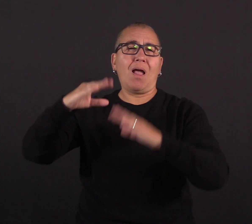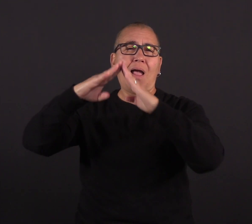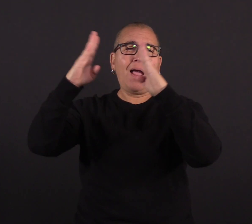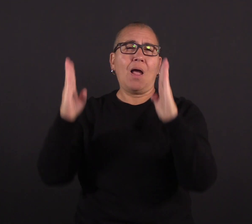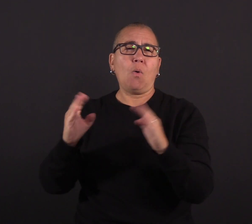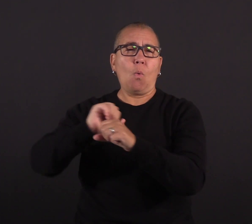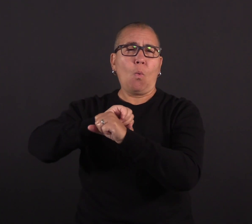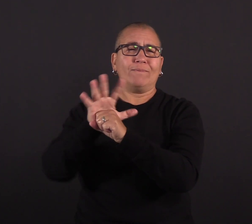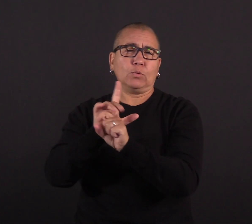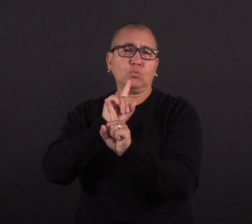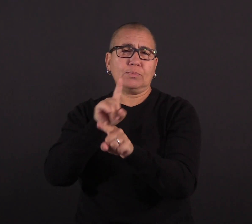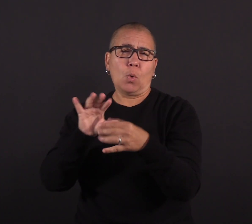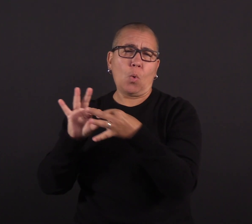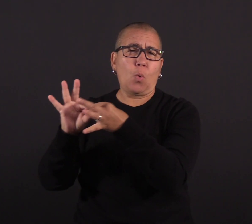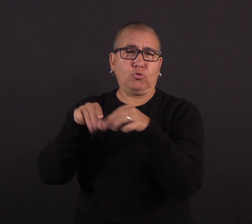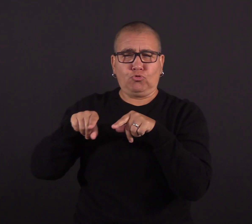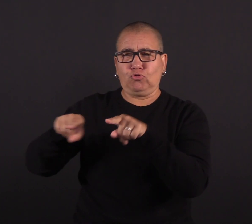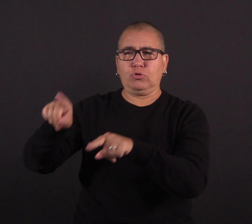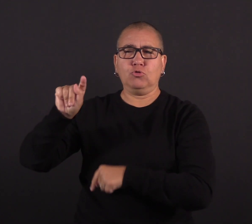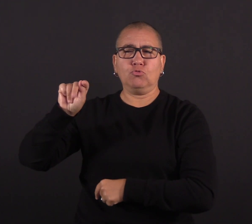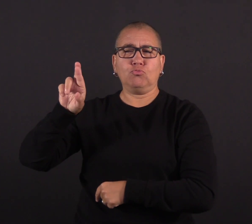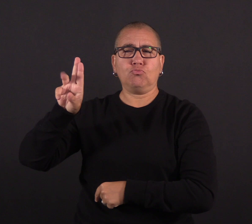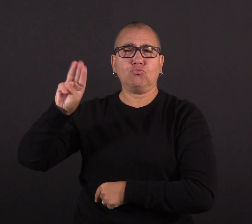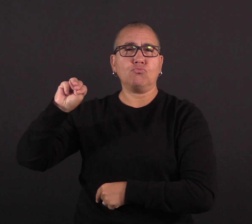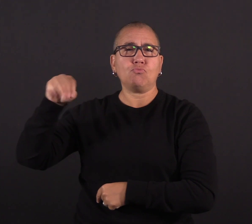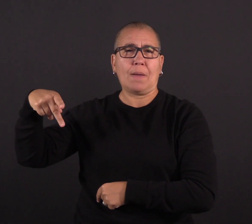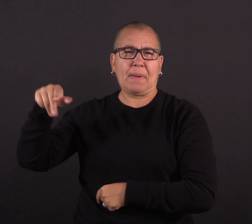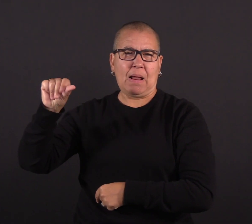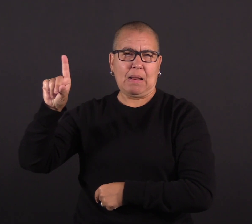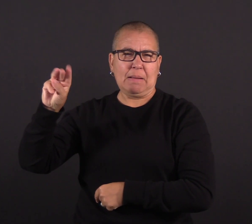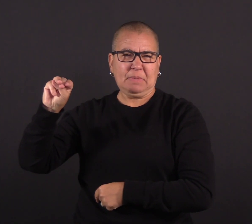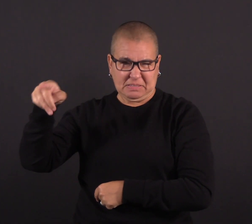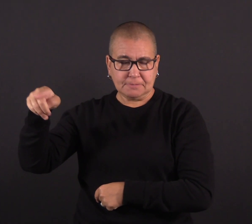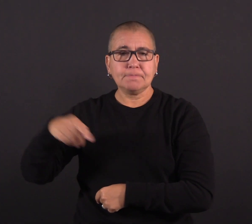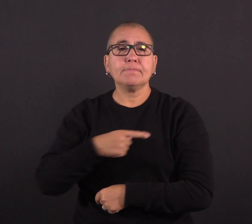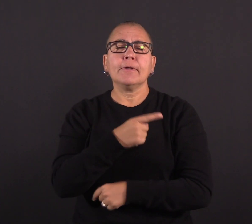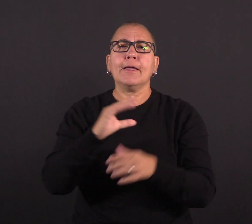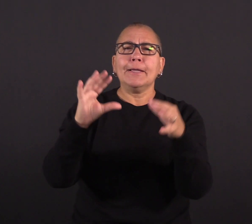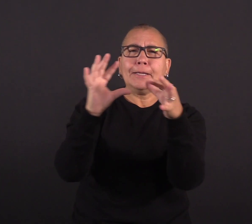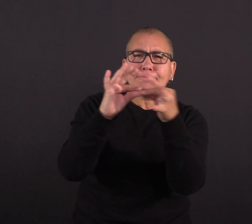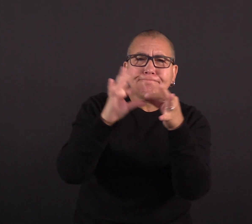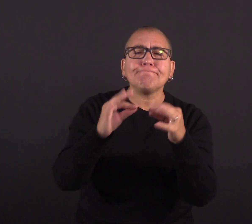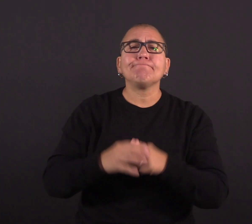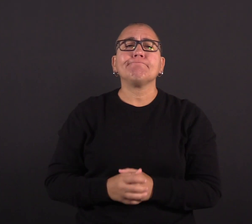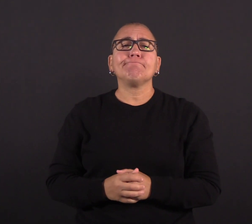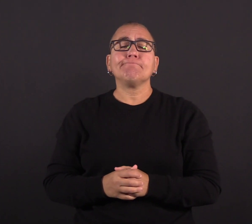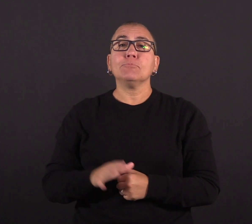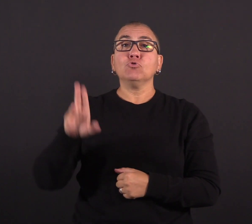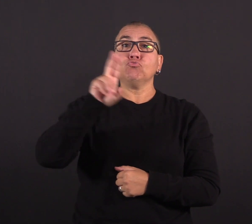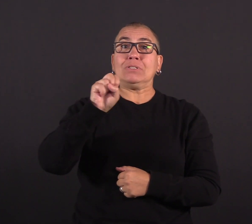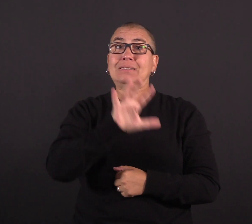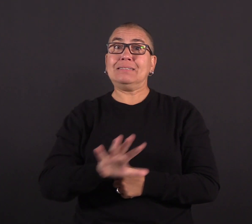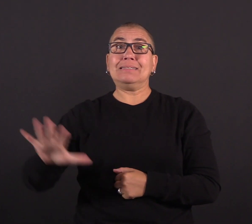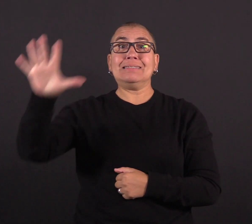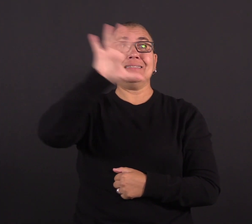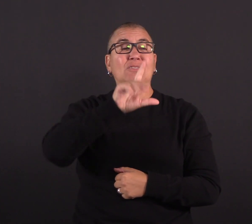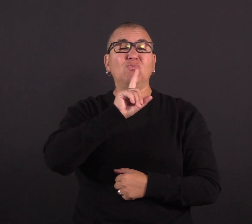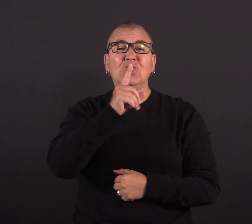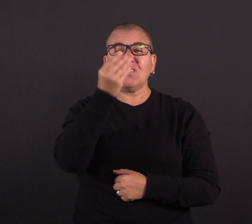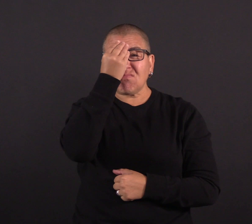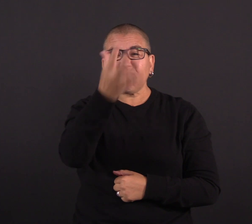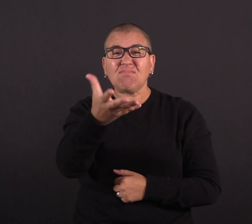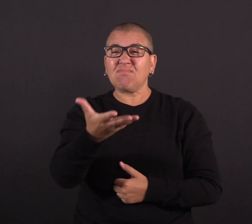deaths declined week after week since January. Dr. Deborah Birx, former White House coronavirus